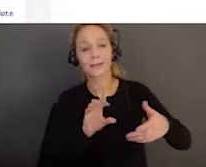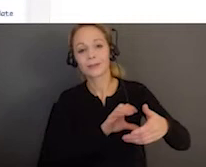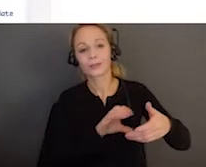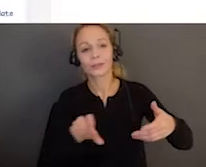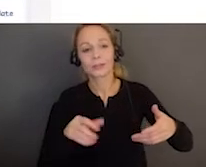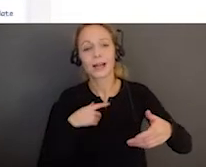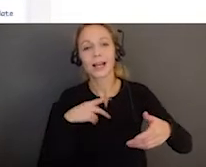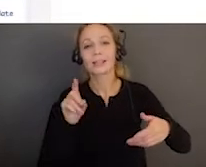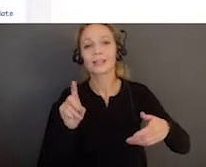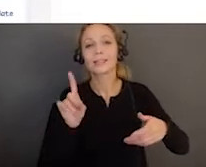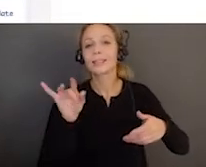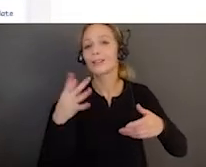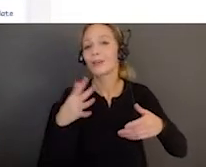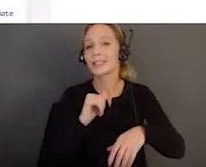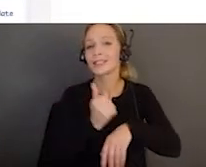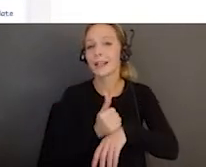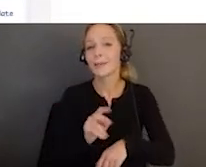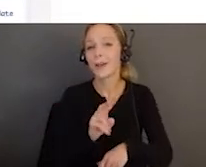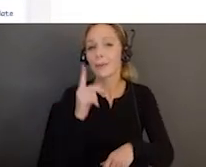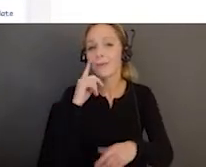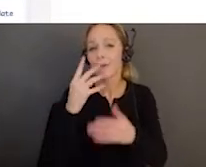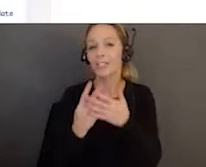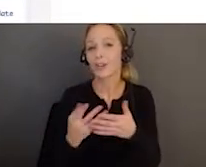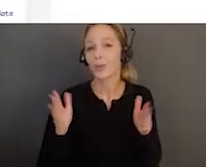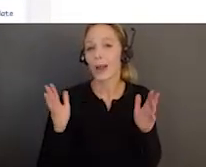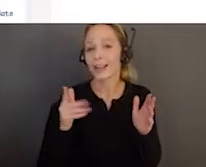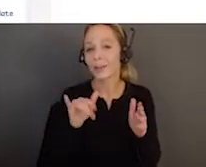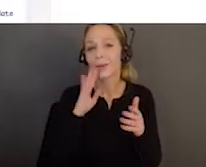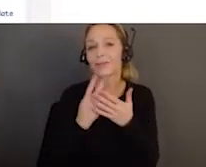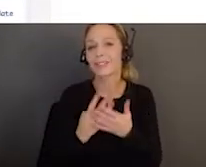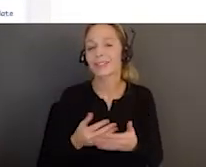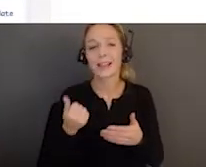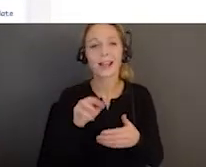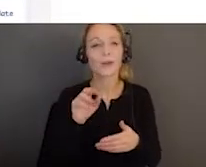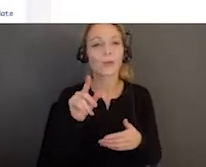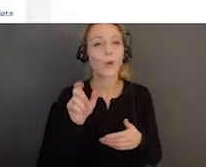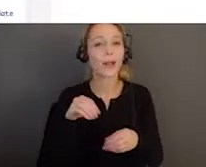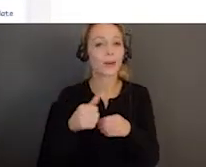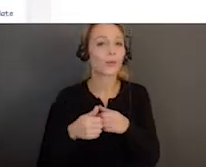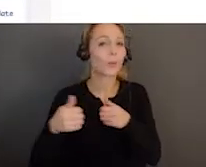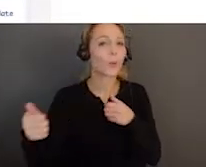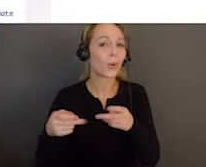I HAVE A VARIABLE SET UP FOR FILTERING ALREADY AND THIS WILL FILTER ANY ROLES IN THE REMOTE LOCATION.